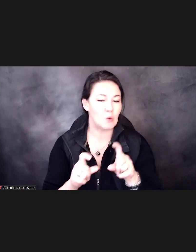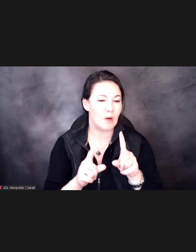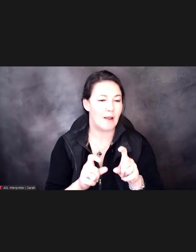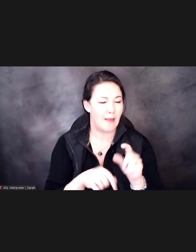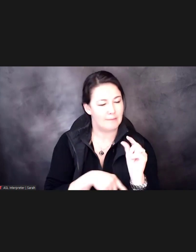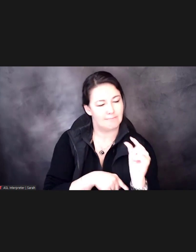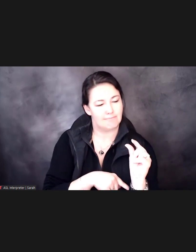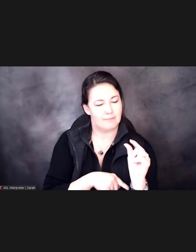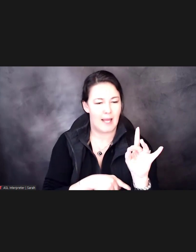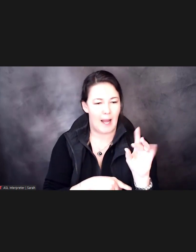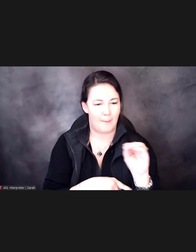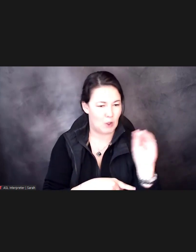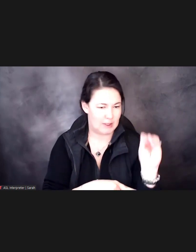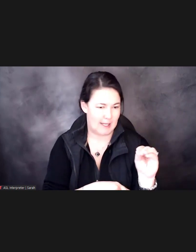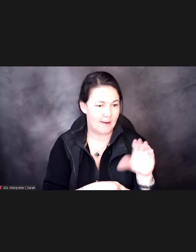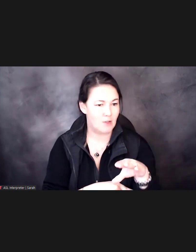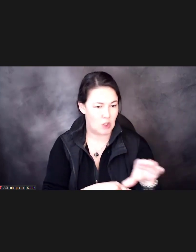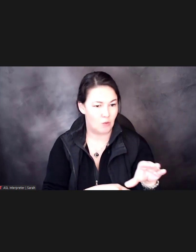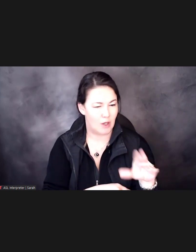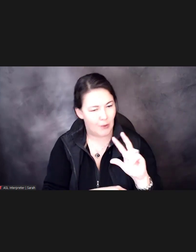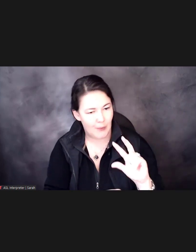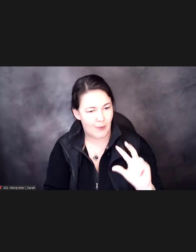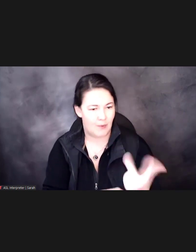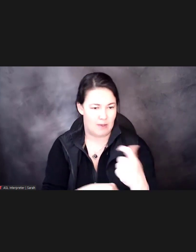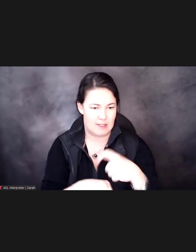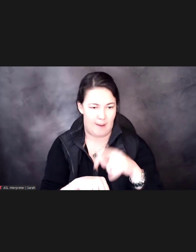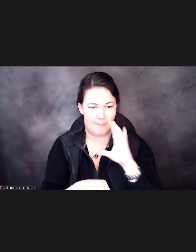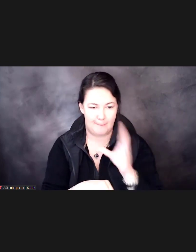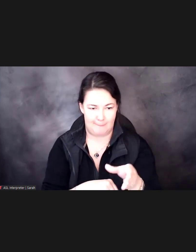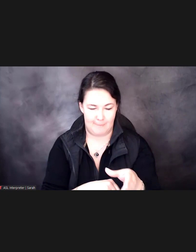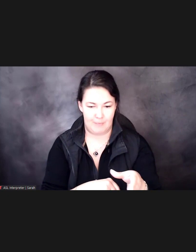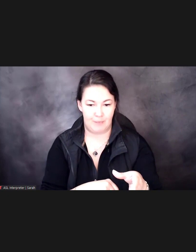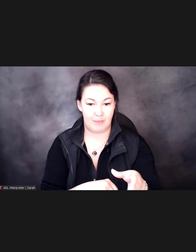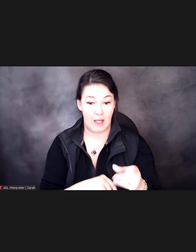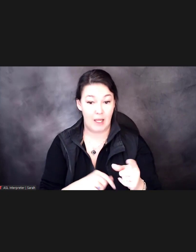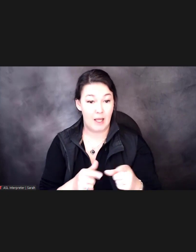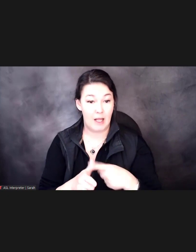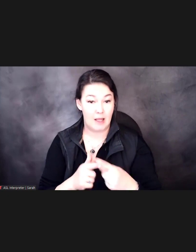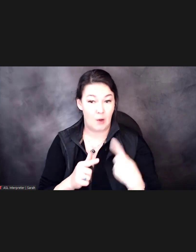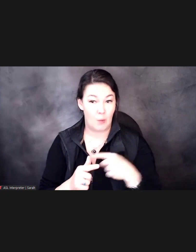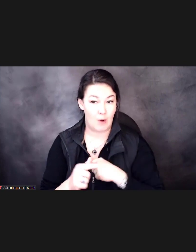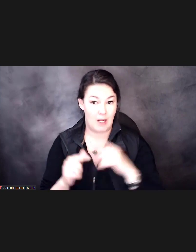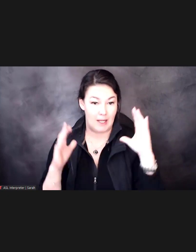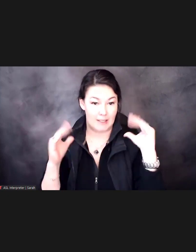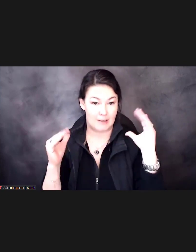screen the small number of children, this 8 percent, a third time, and